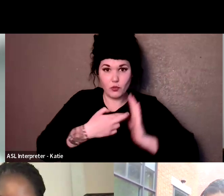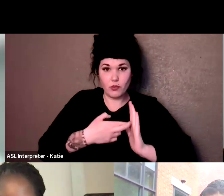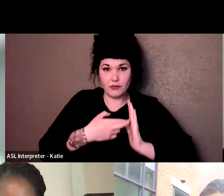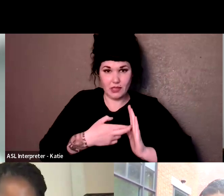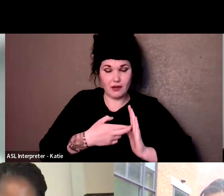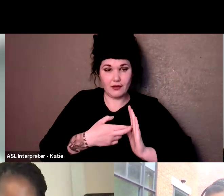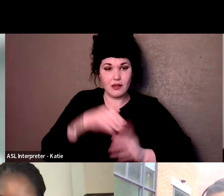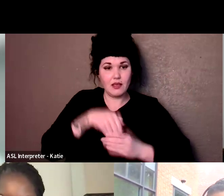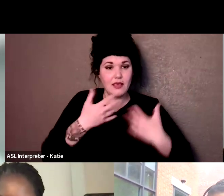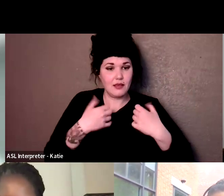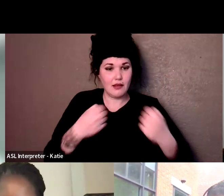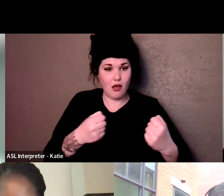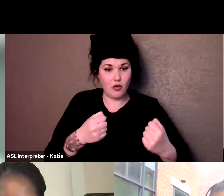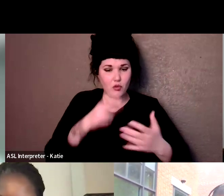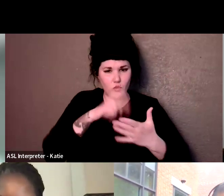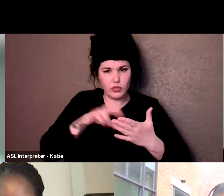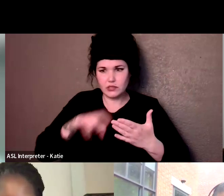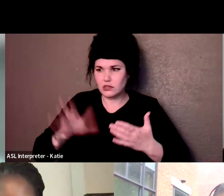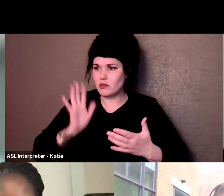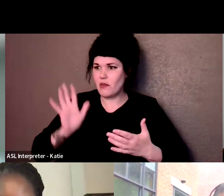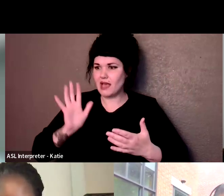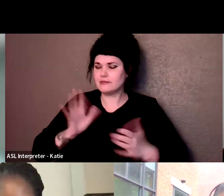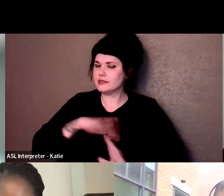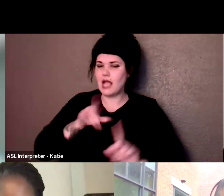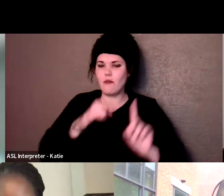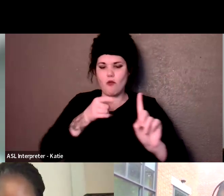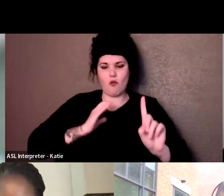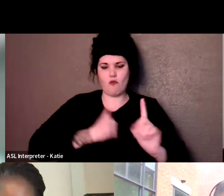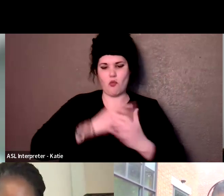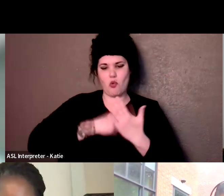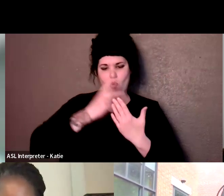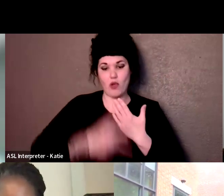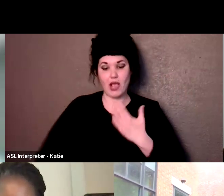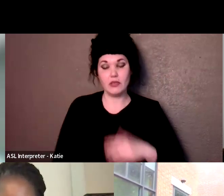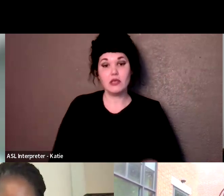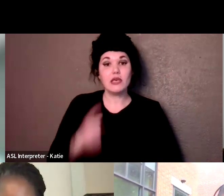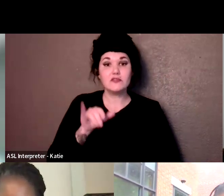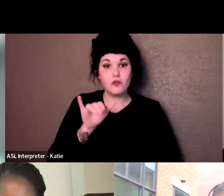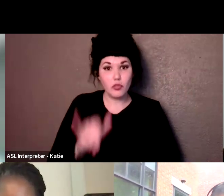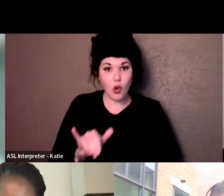the ultimate goal of the program, is to ensure those that are historically underrepresented -